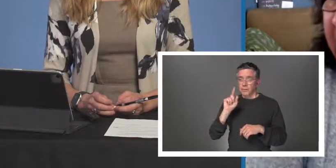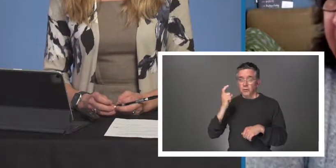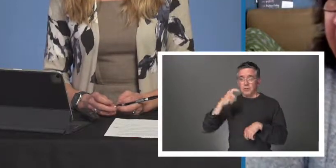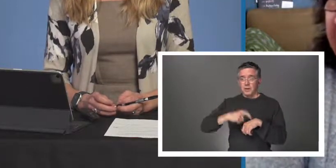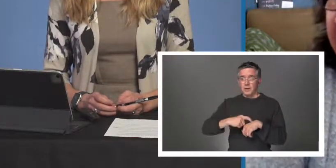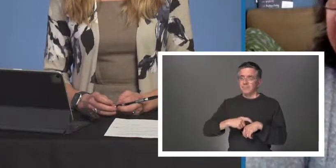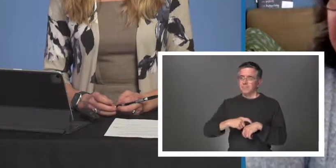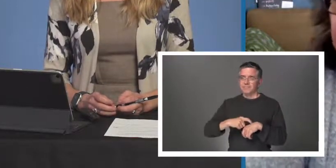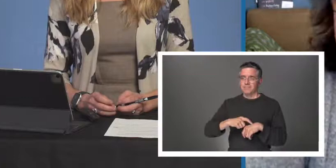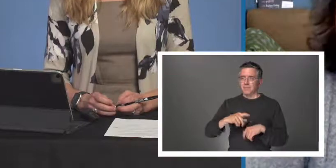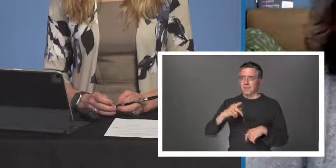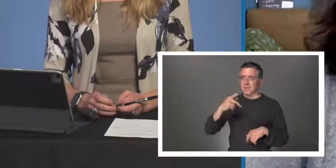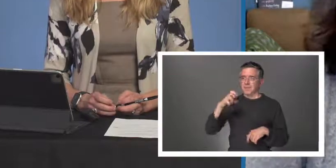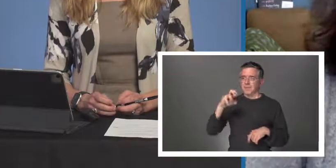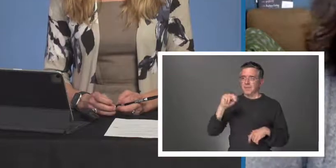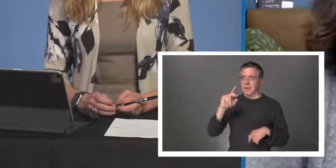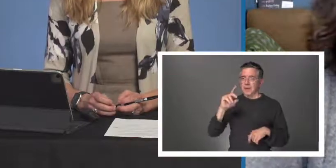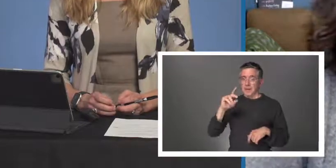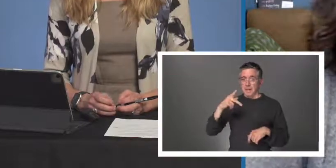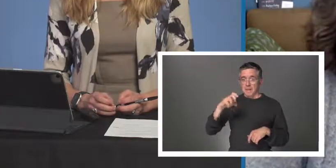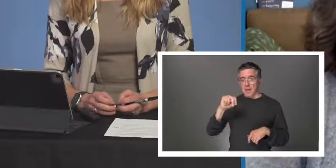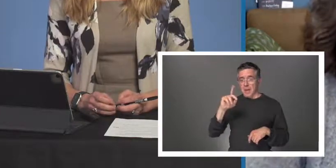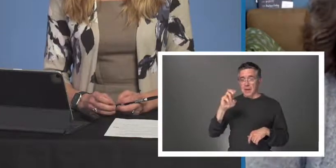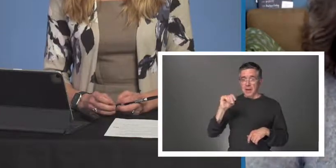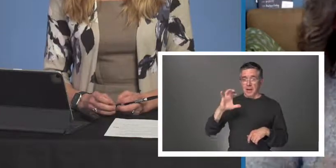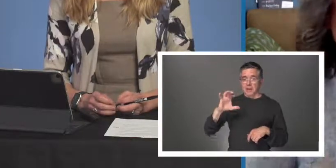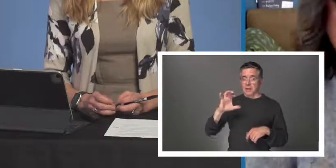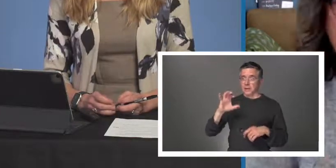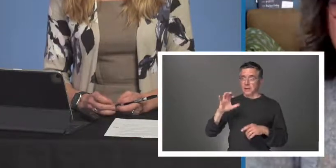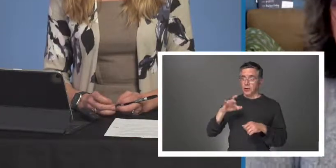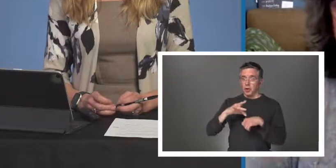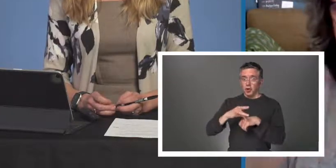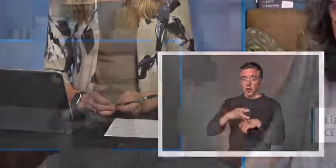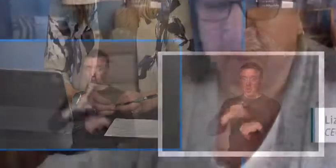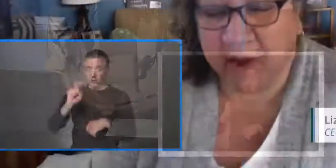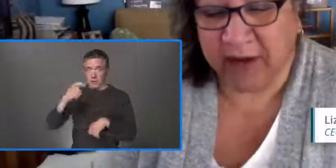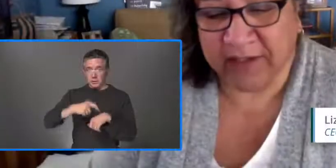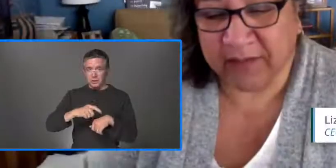and I'm sure that whether it was influenza or smallpox